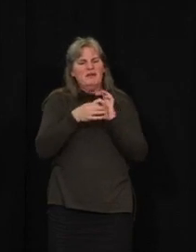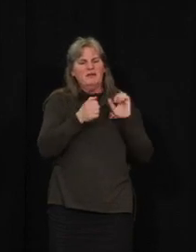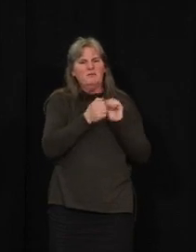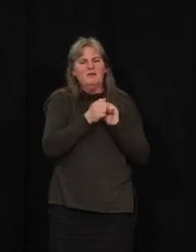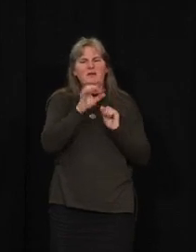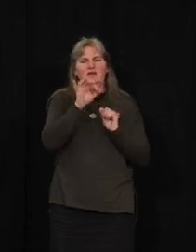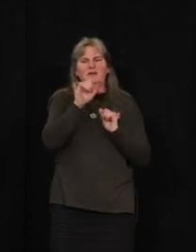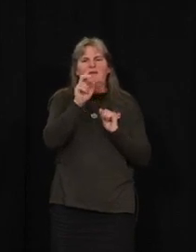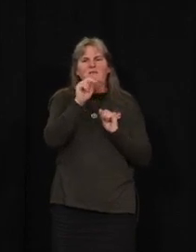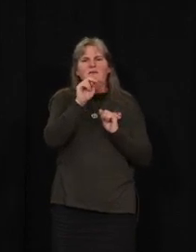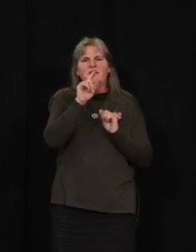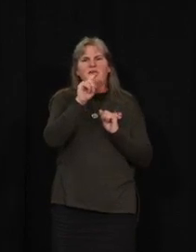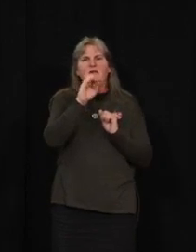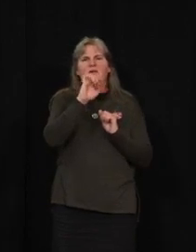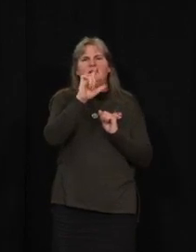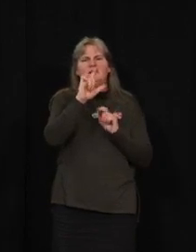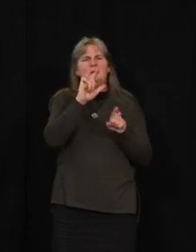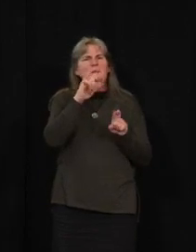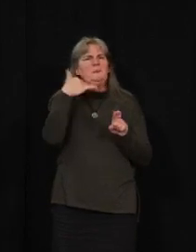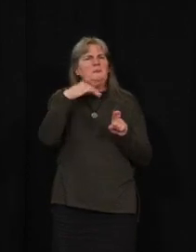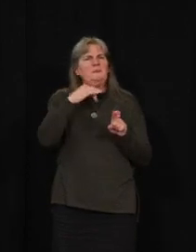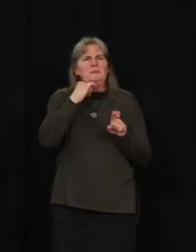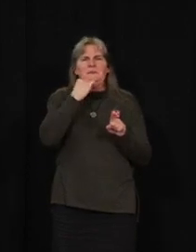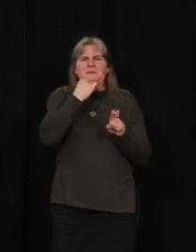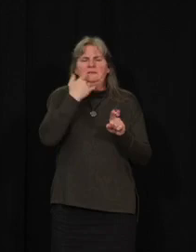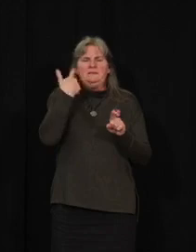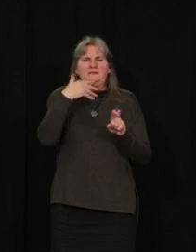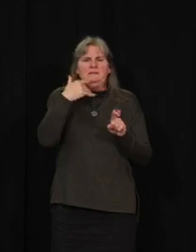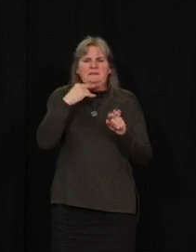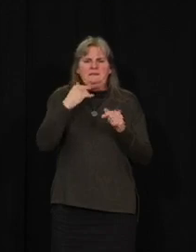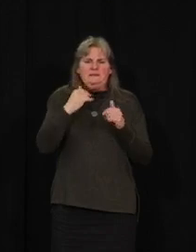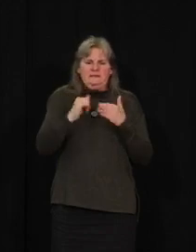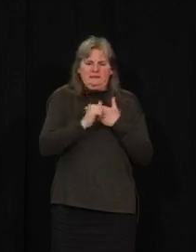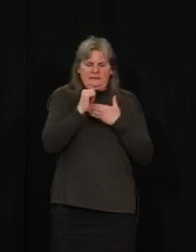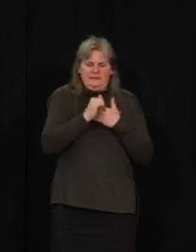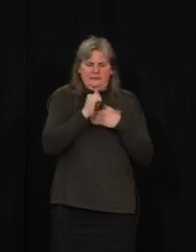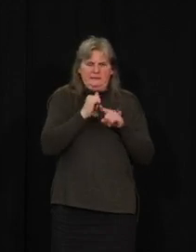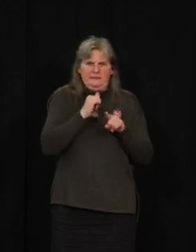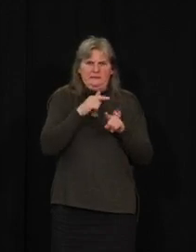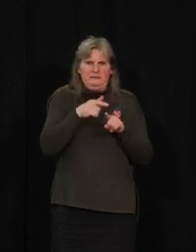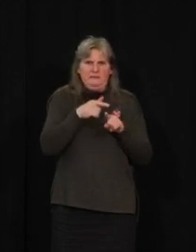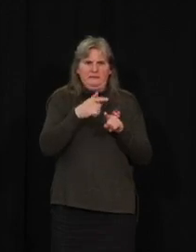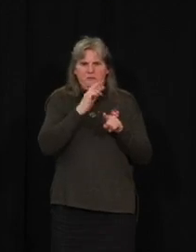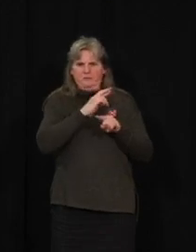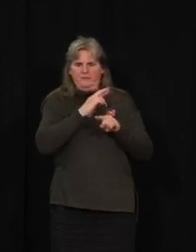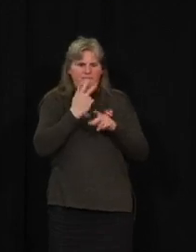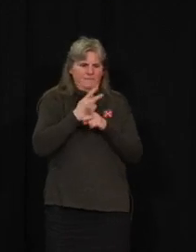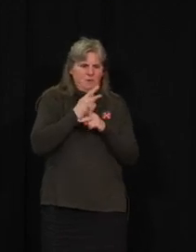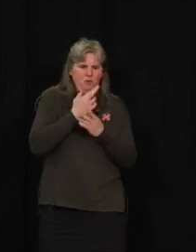I can only try to emphasize the resources available for access o